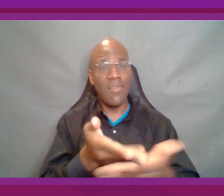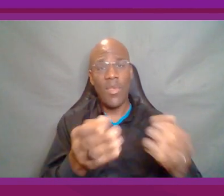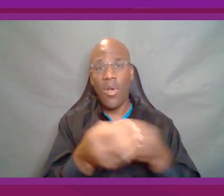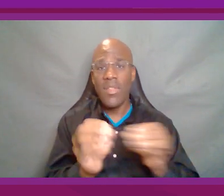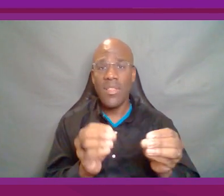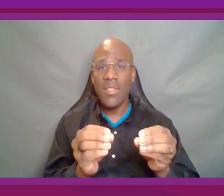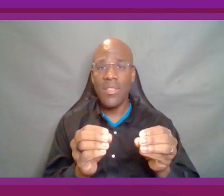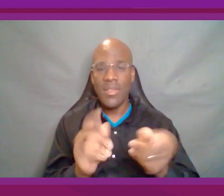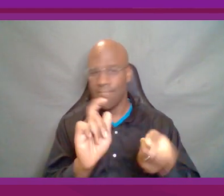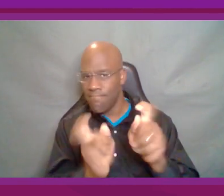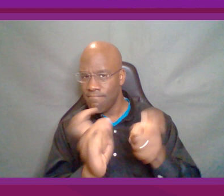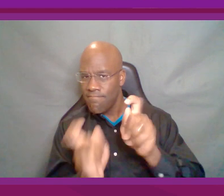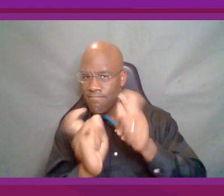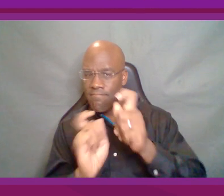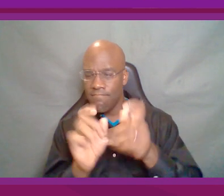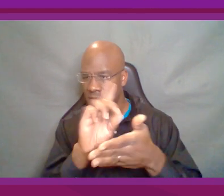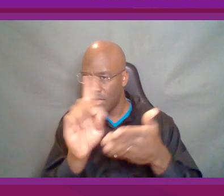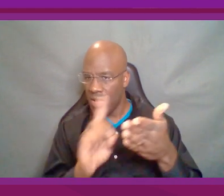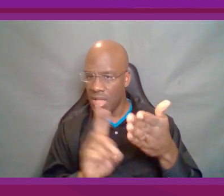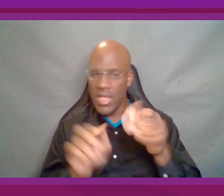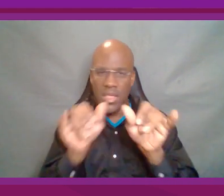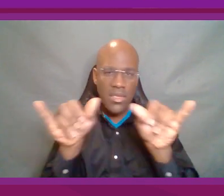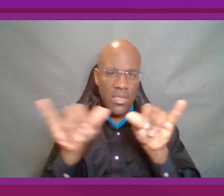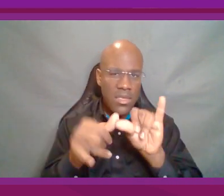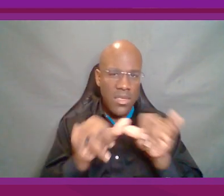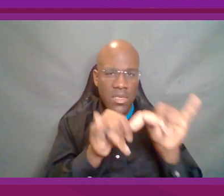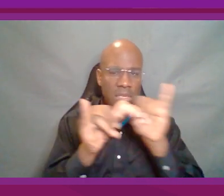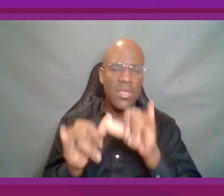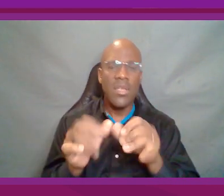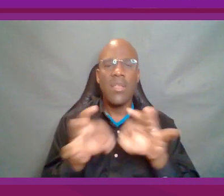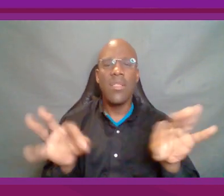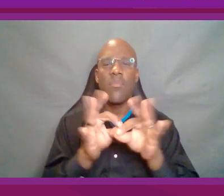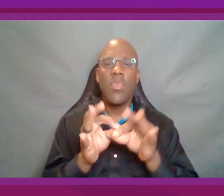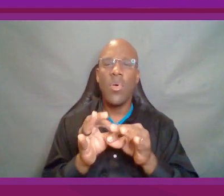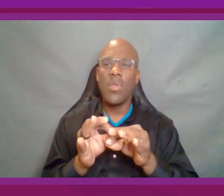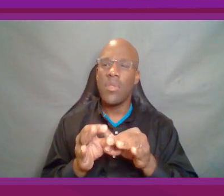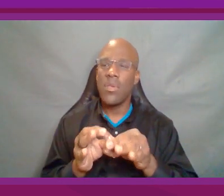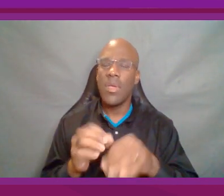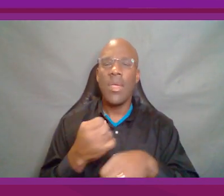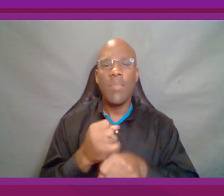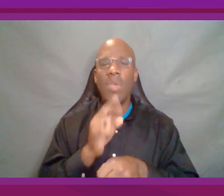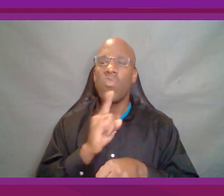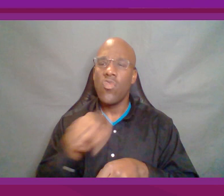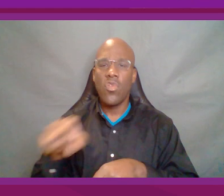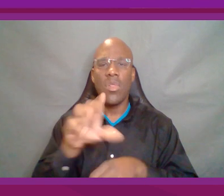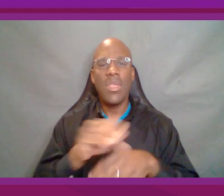Really incredibly important to hold vendors accountable to those standards because once